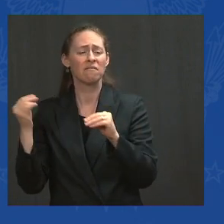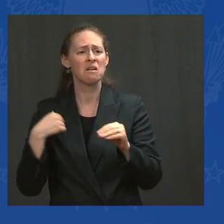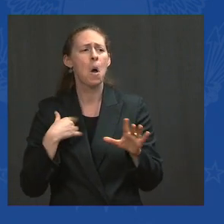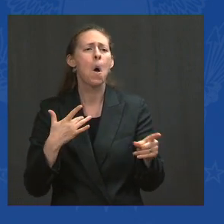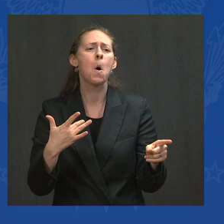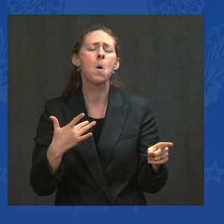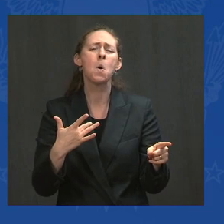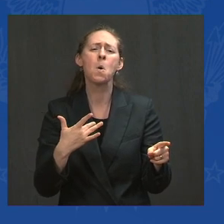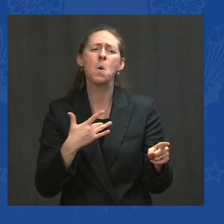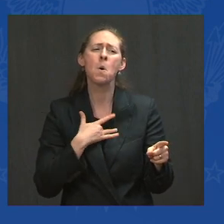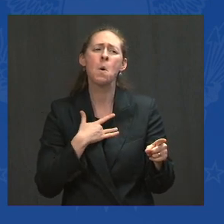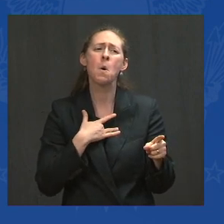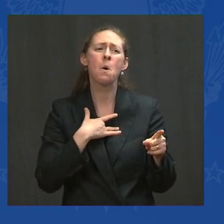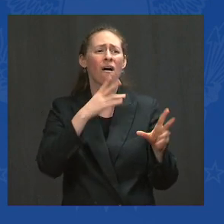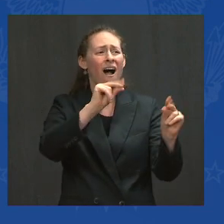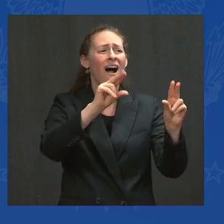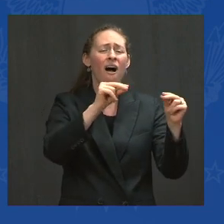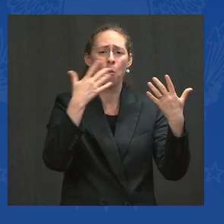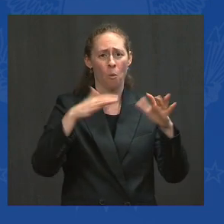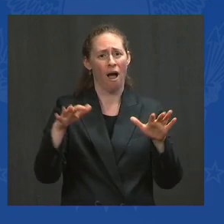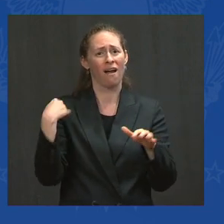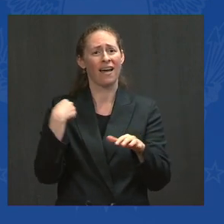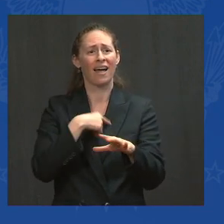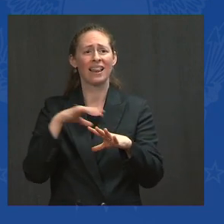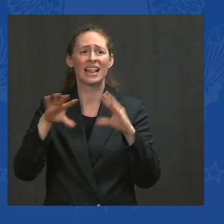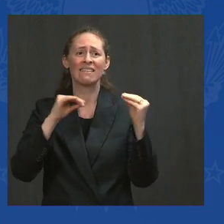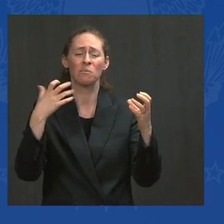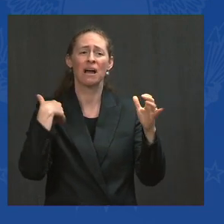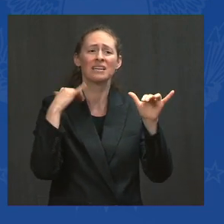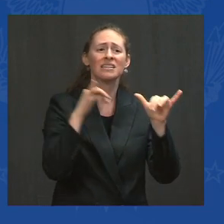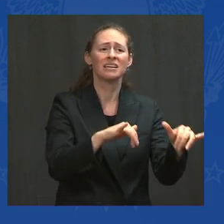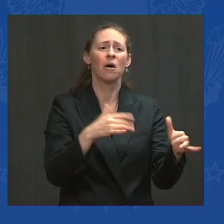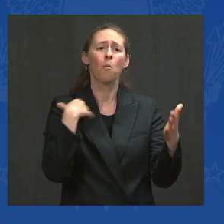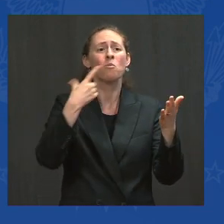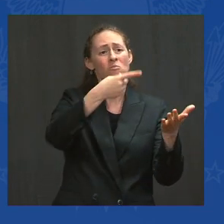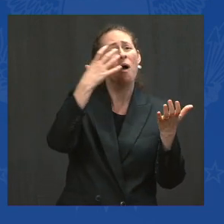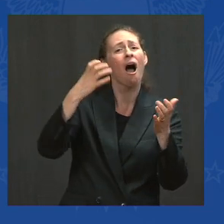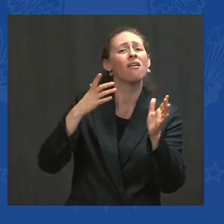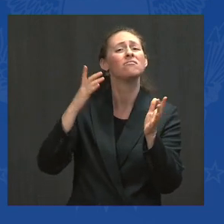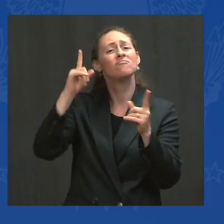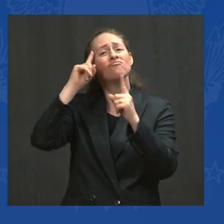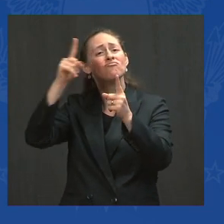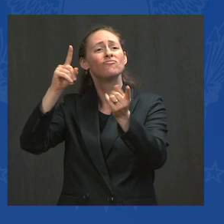"You can't leave," she said. "I want to be a doctor. I want to be a doctor.